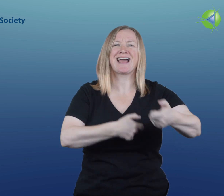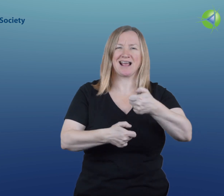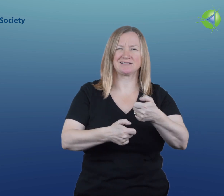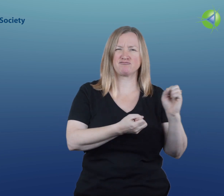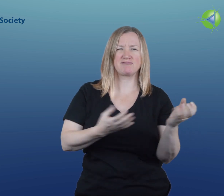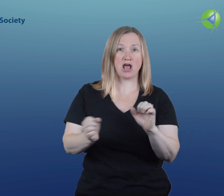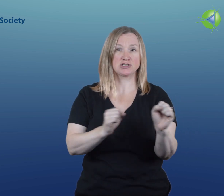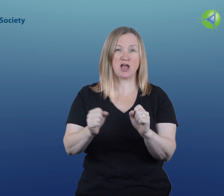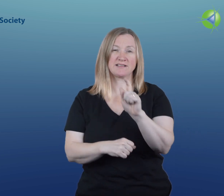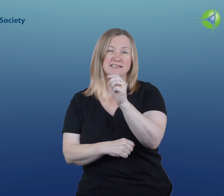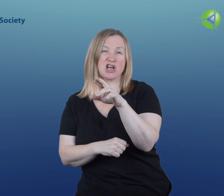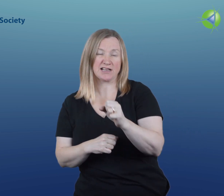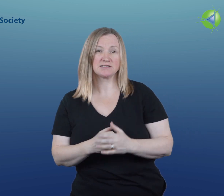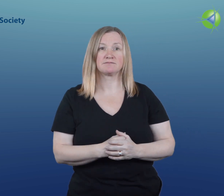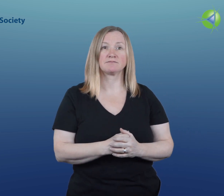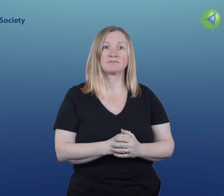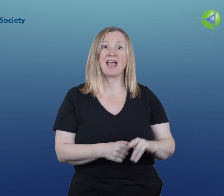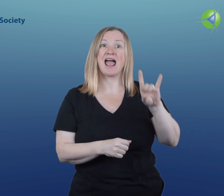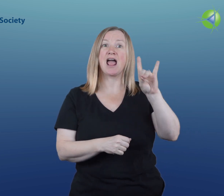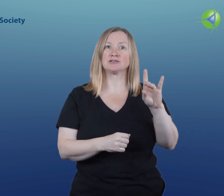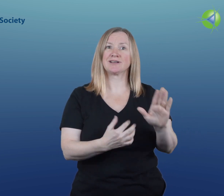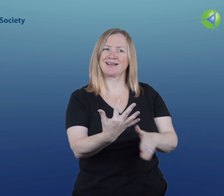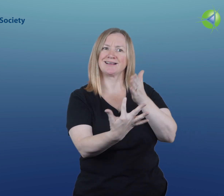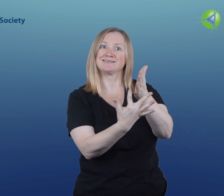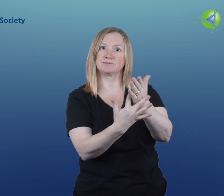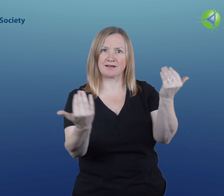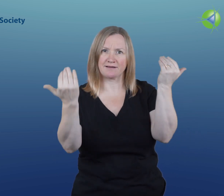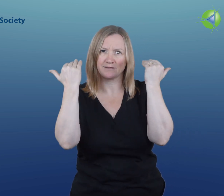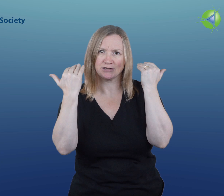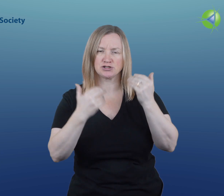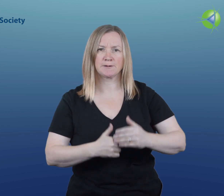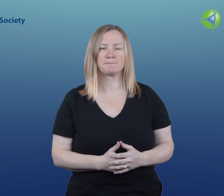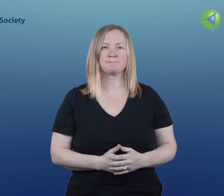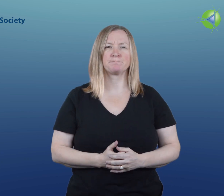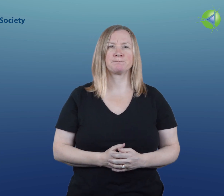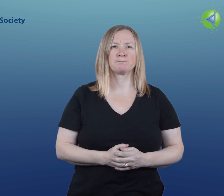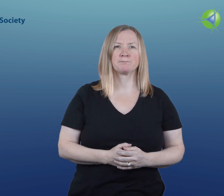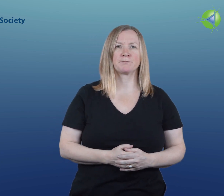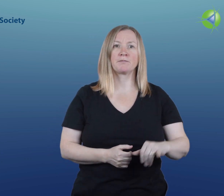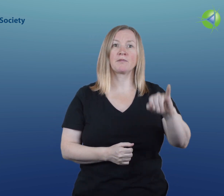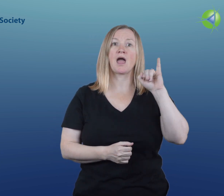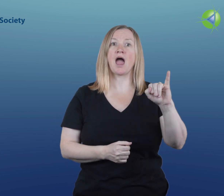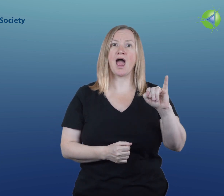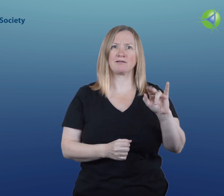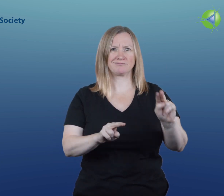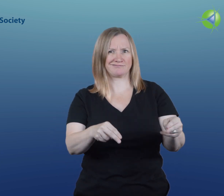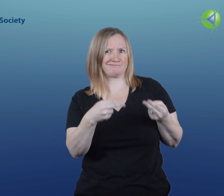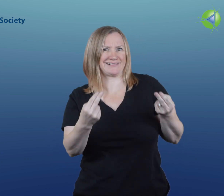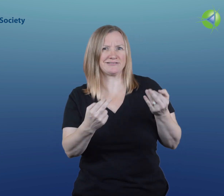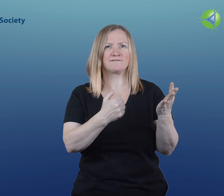Provision of text relay service (TRS) Accessible information